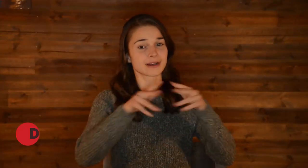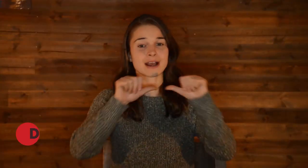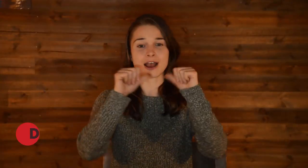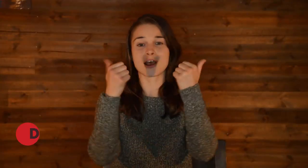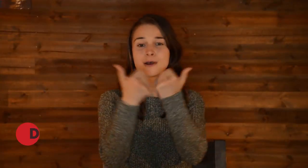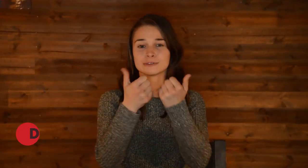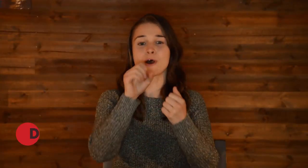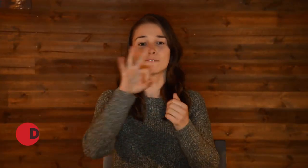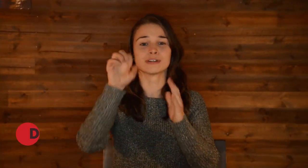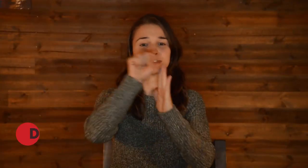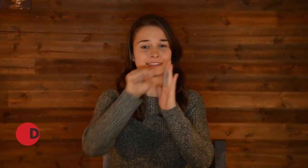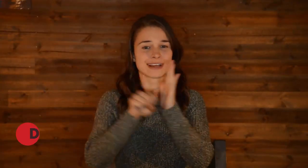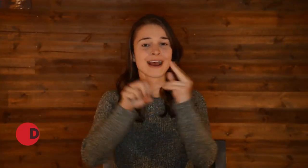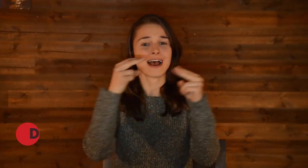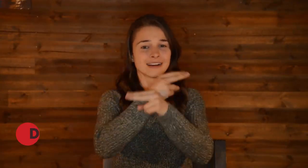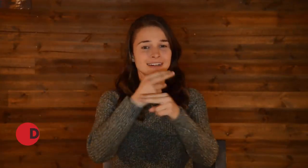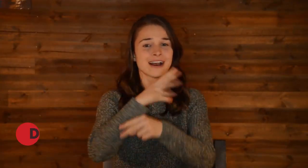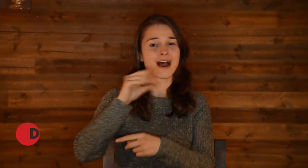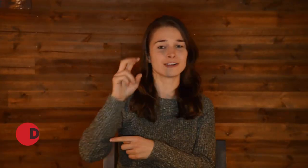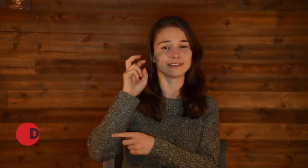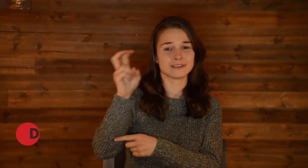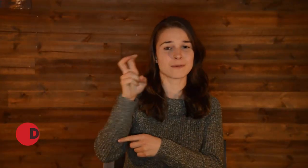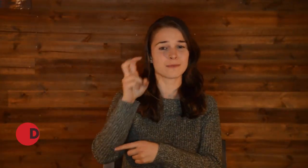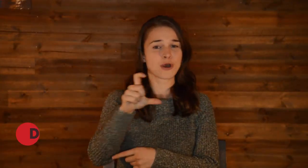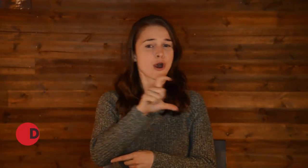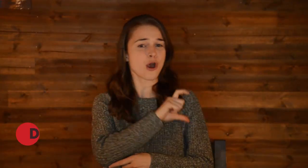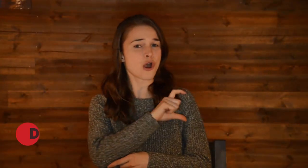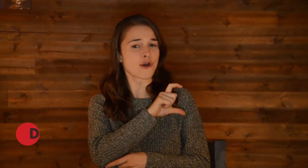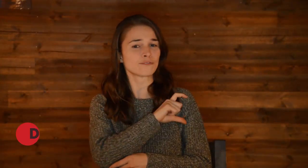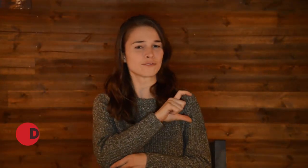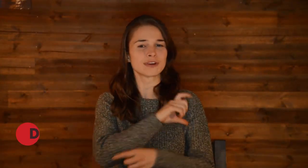[Nicole]: The American Association of State Highway and Transportation